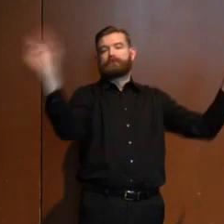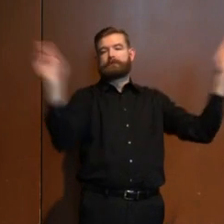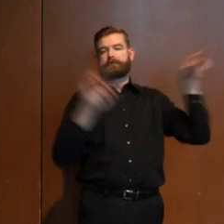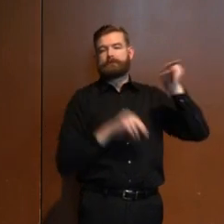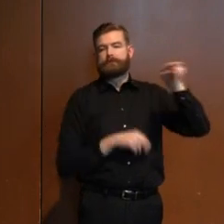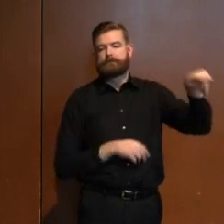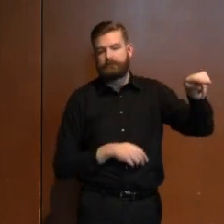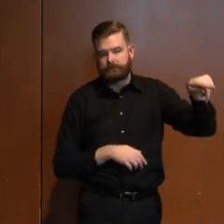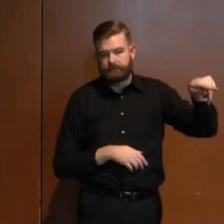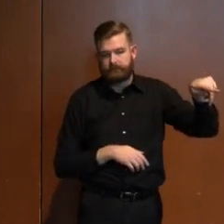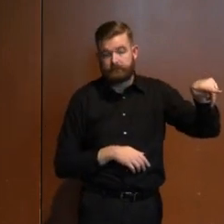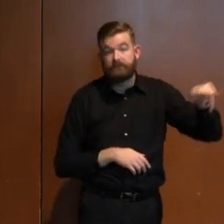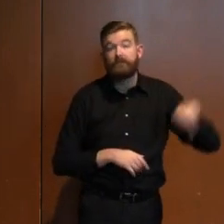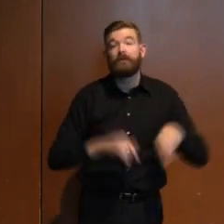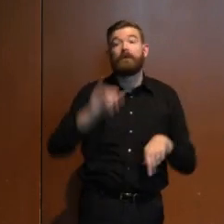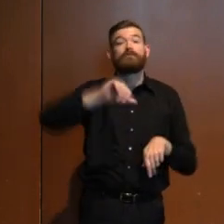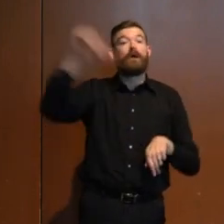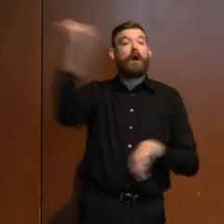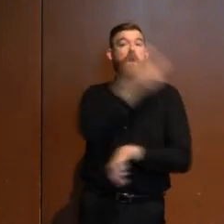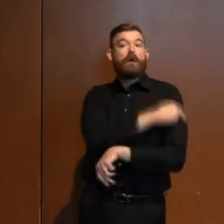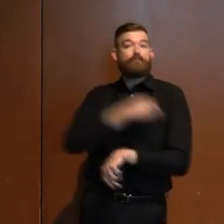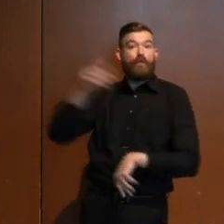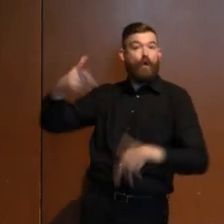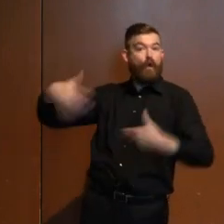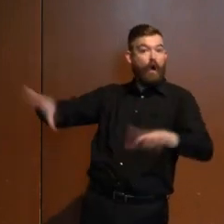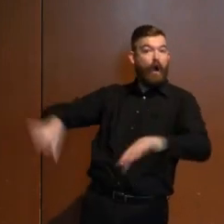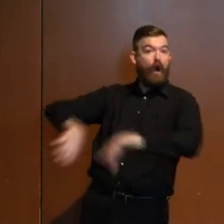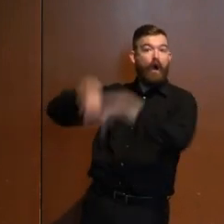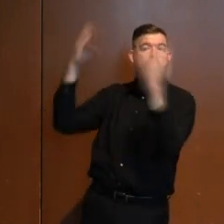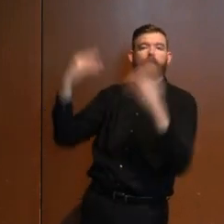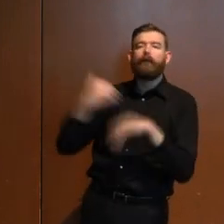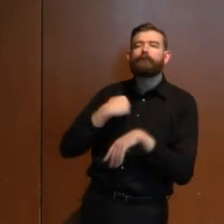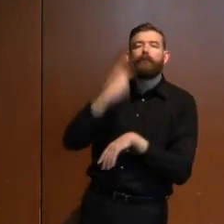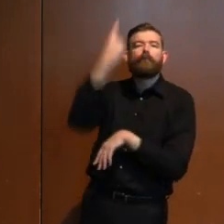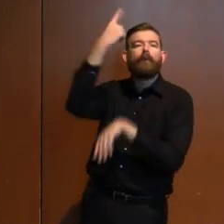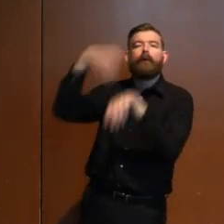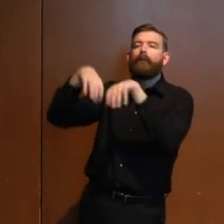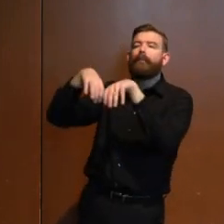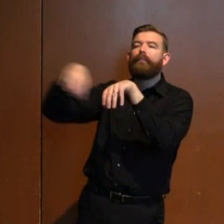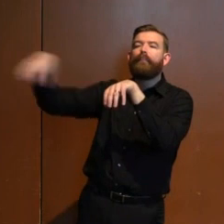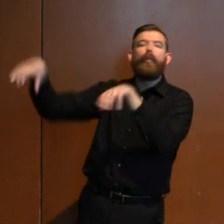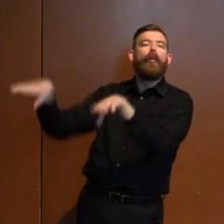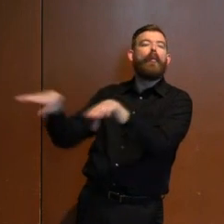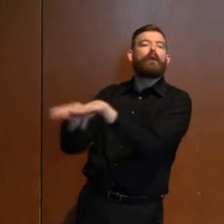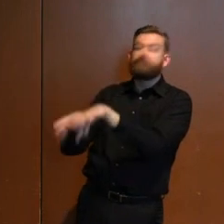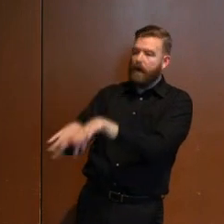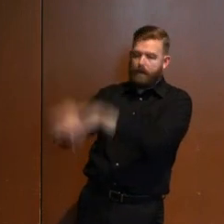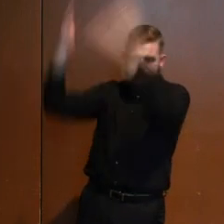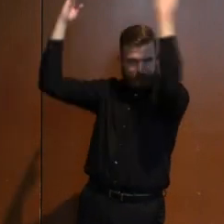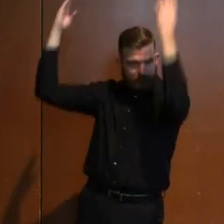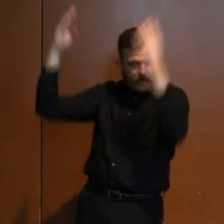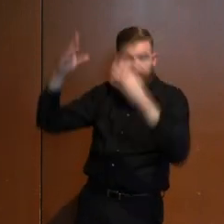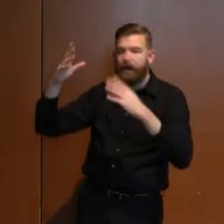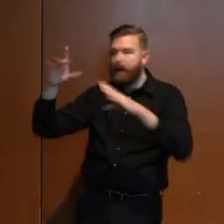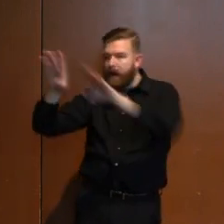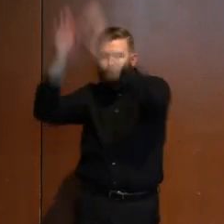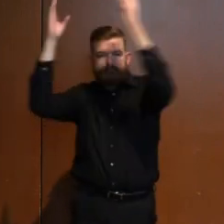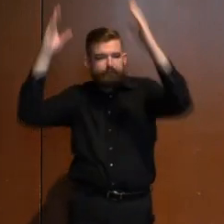ADDITIONALLY THE DEPARTMENT CONTINUES TO WORK WITH HEALTH CARE SYSTEMS TO OPEN UP CLOSED